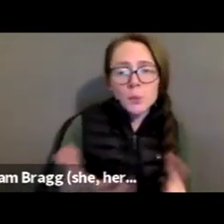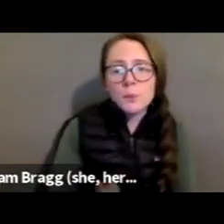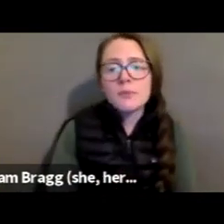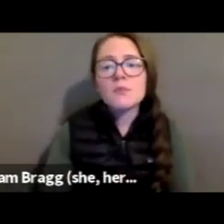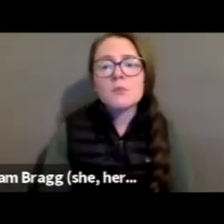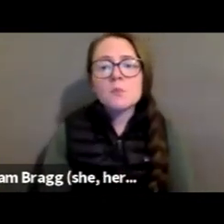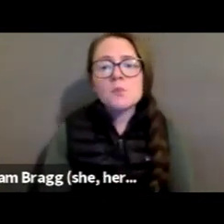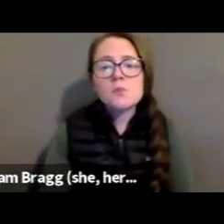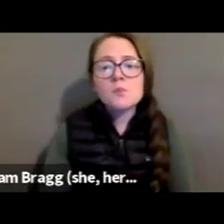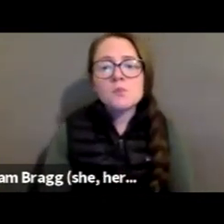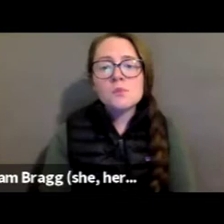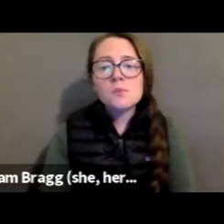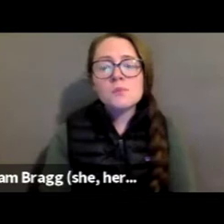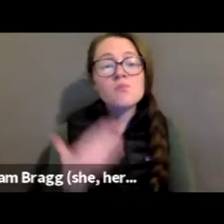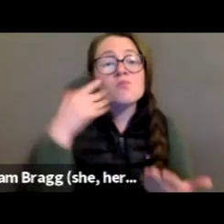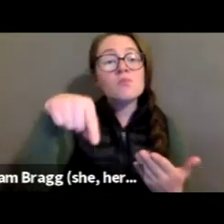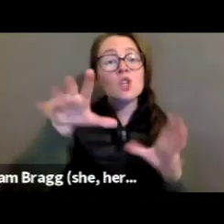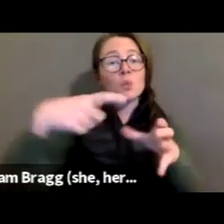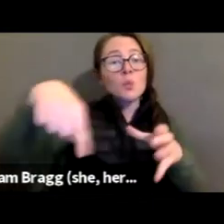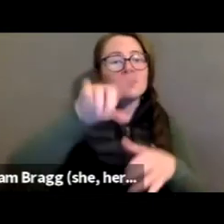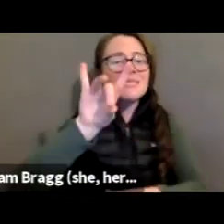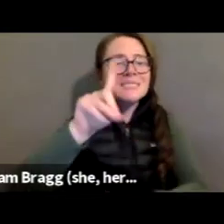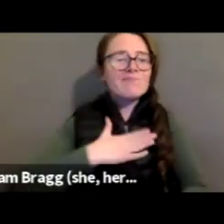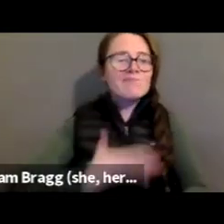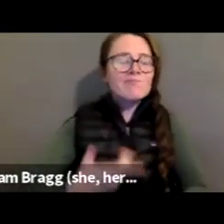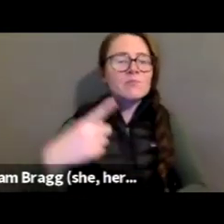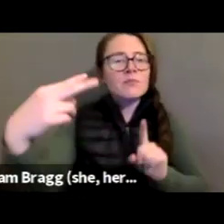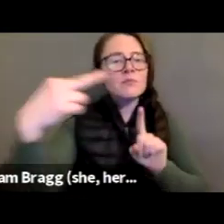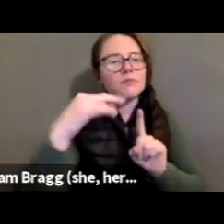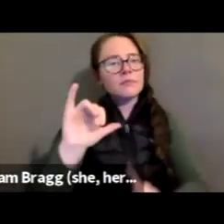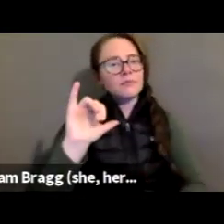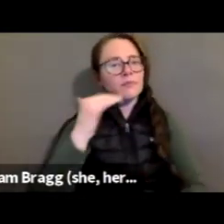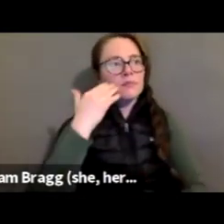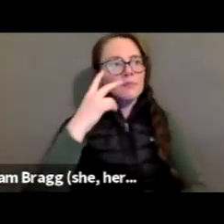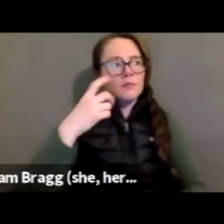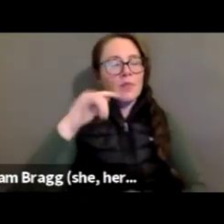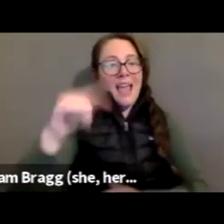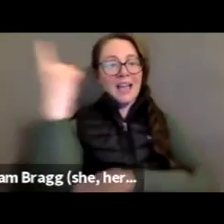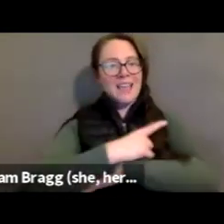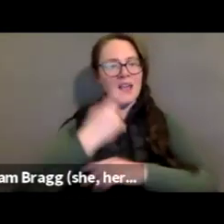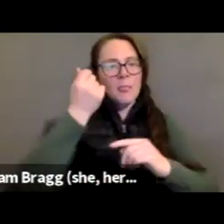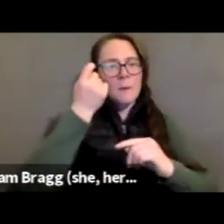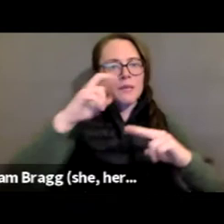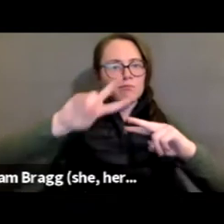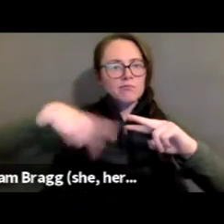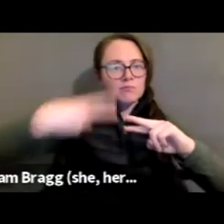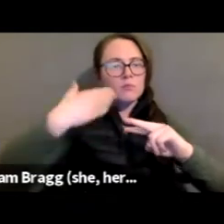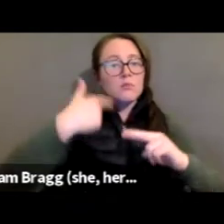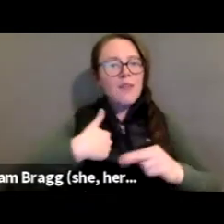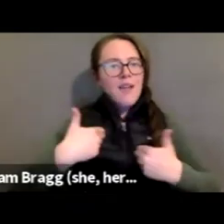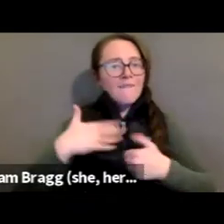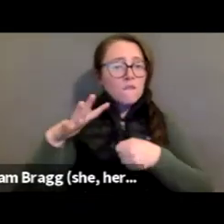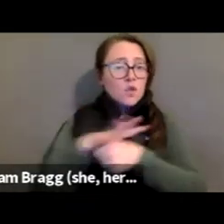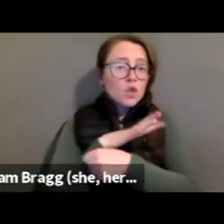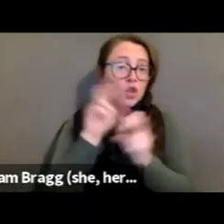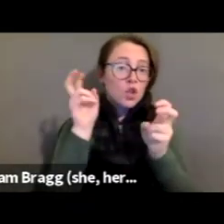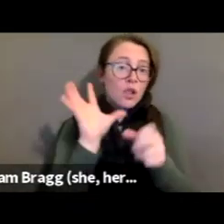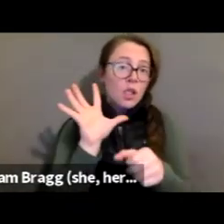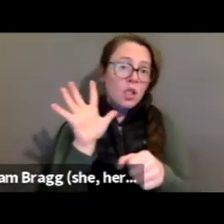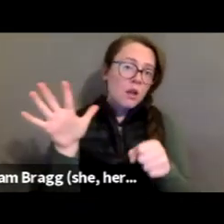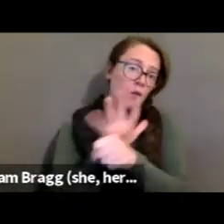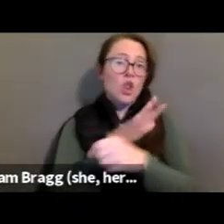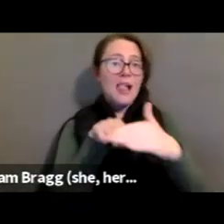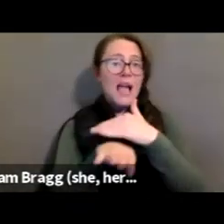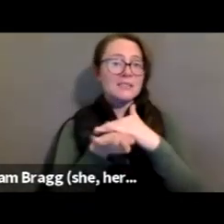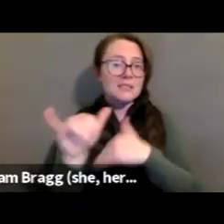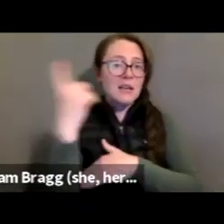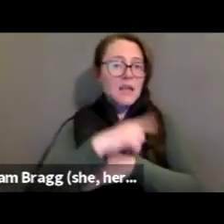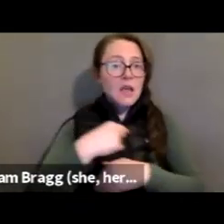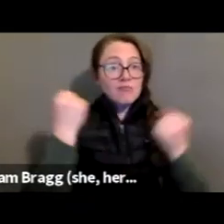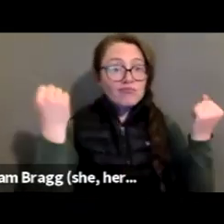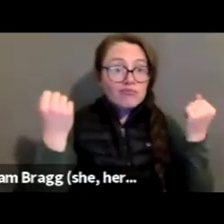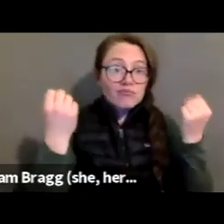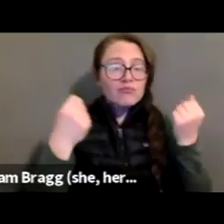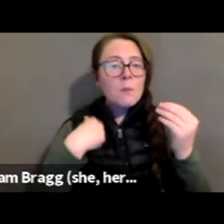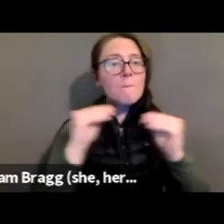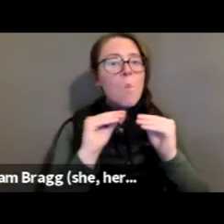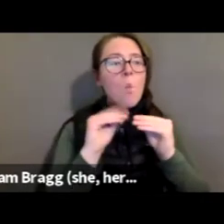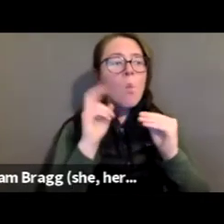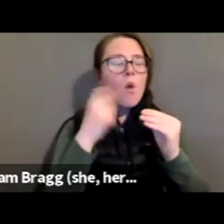deaf individuals feel more included they really were able to notice my experience on that day and